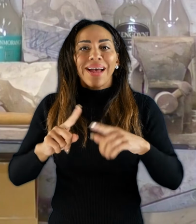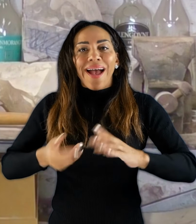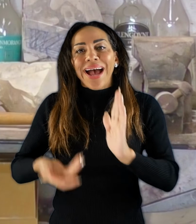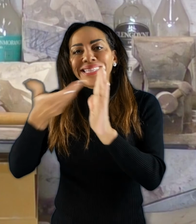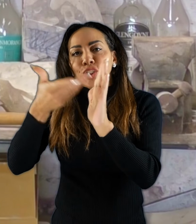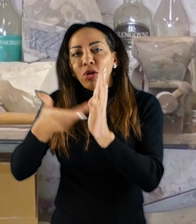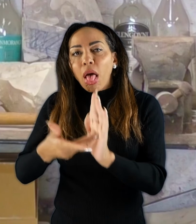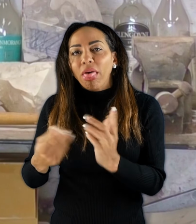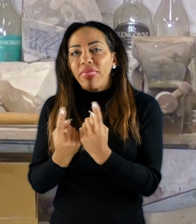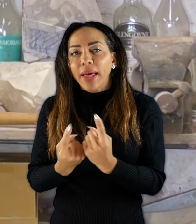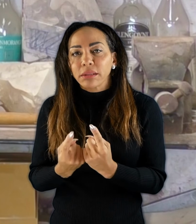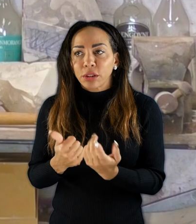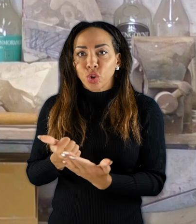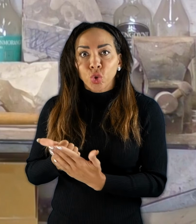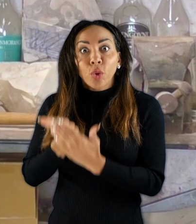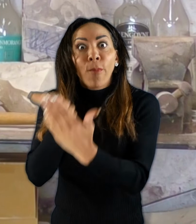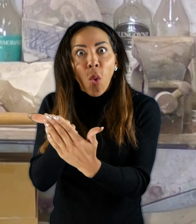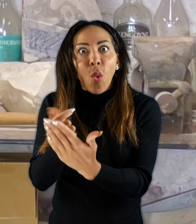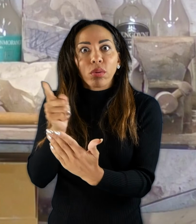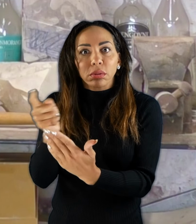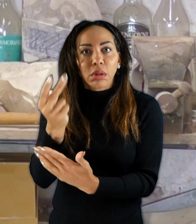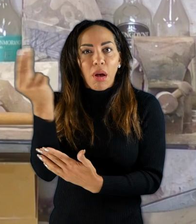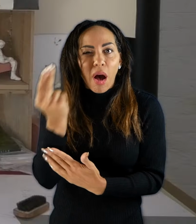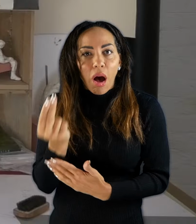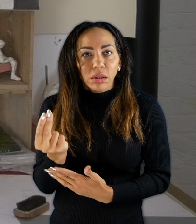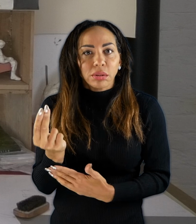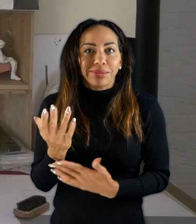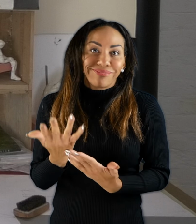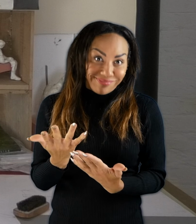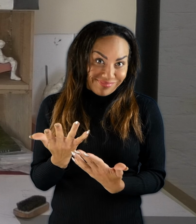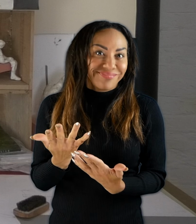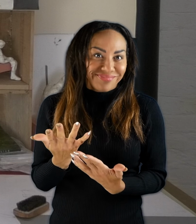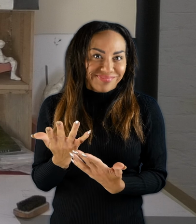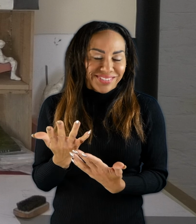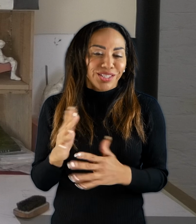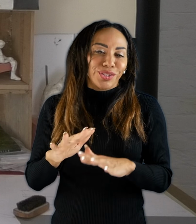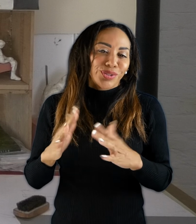that you've got to do to sustain your practice. I think the problem is the people who hold the